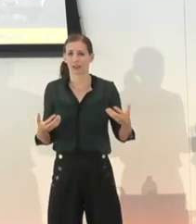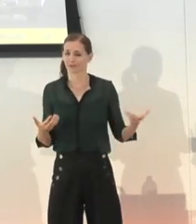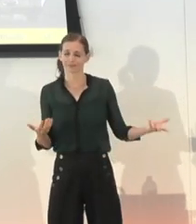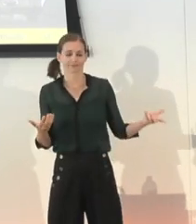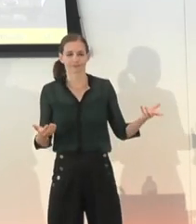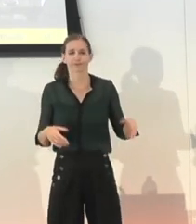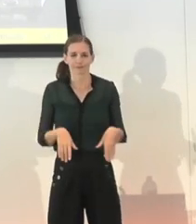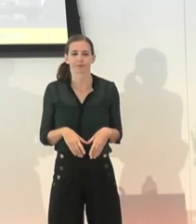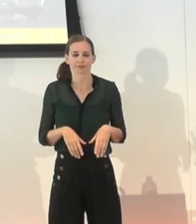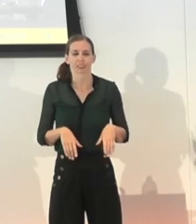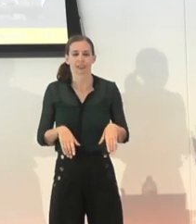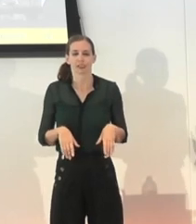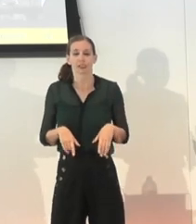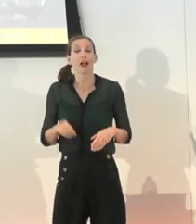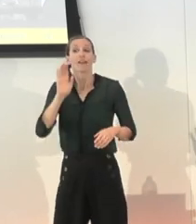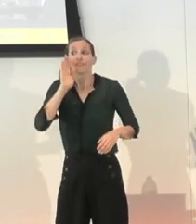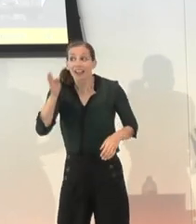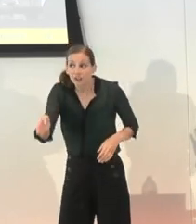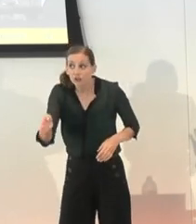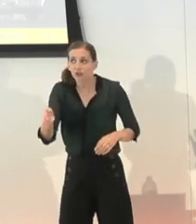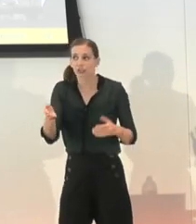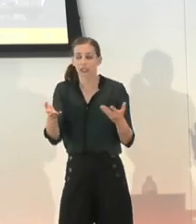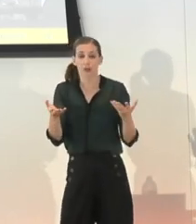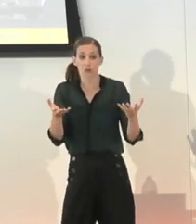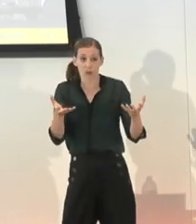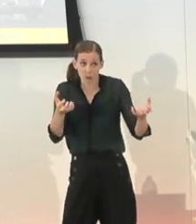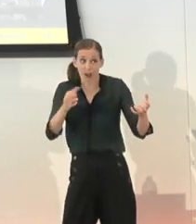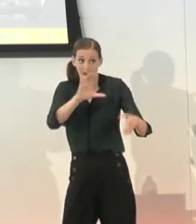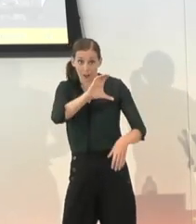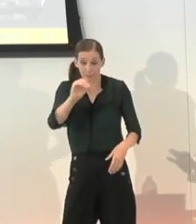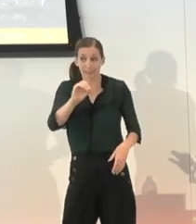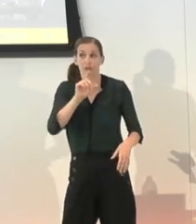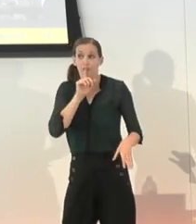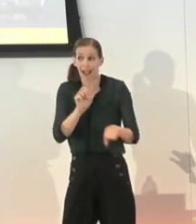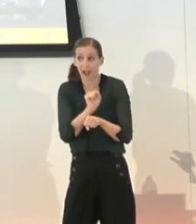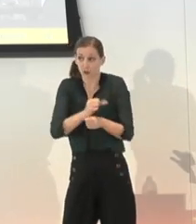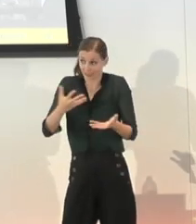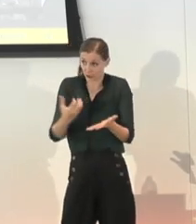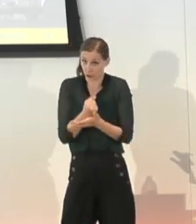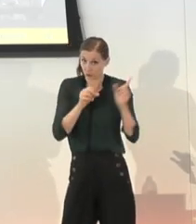the way we want VERA to eventually be used by companies to do their own research also.